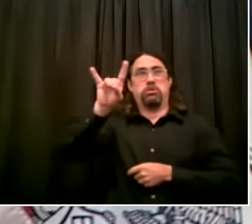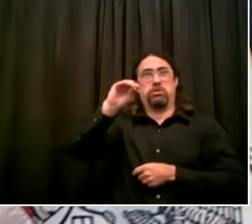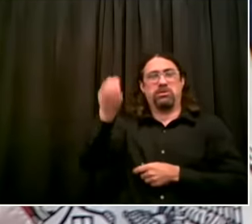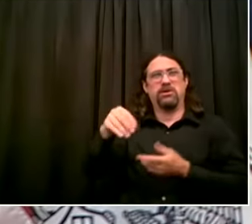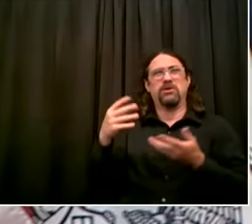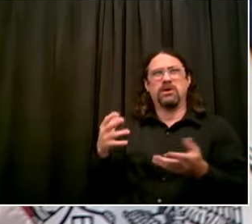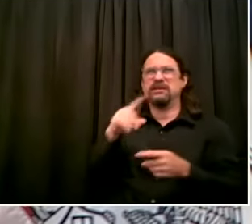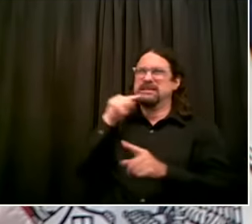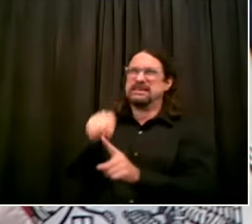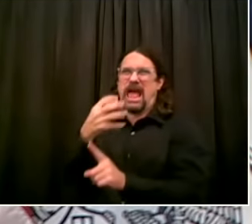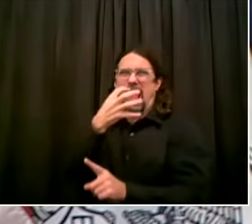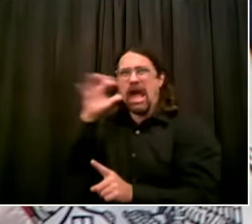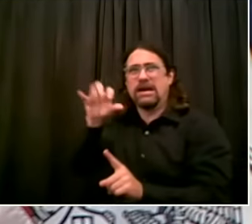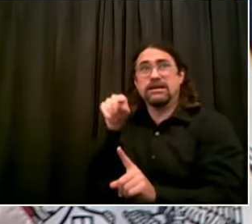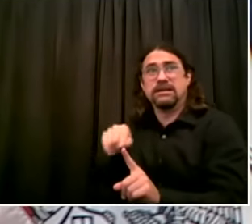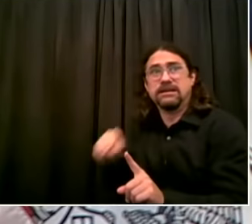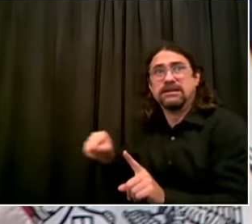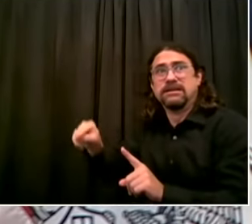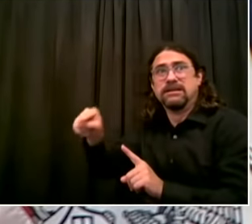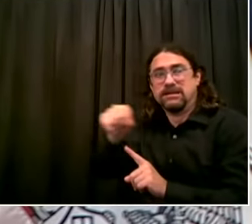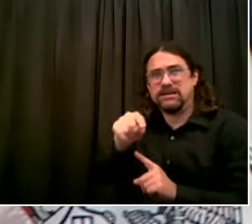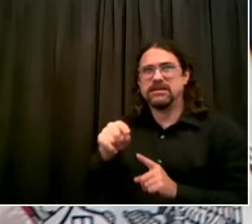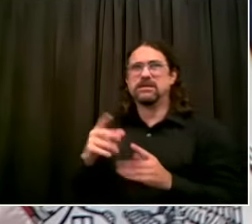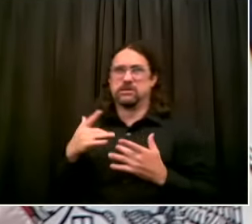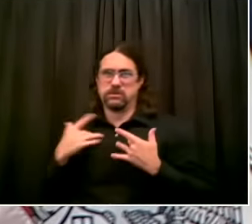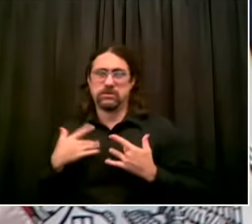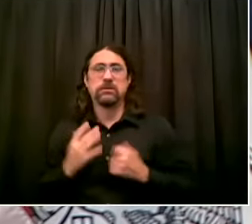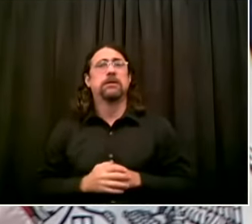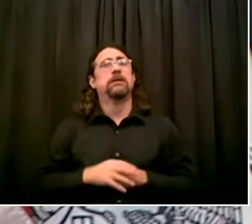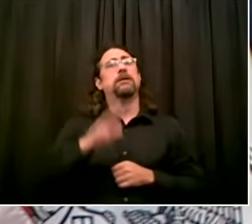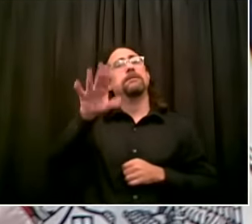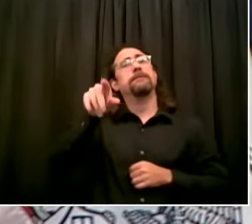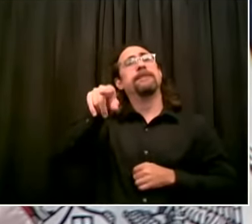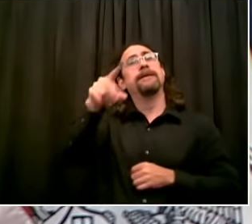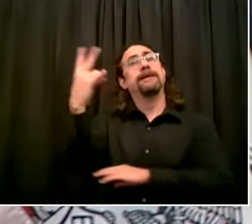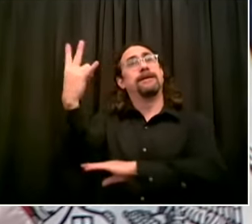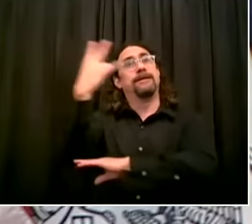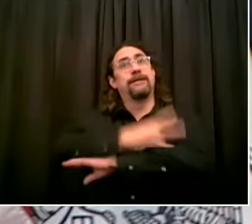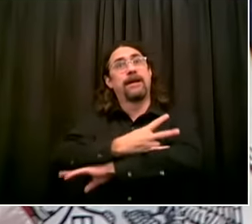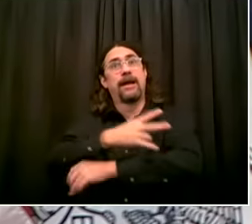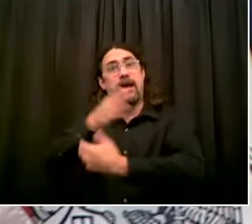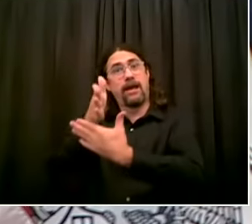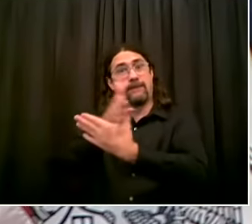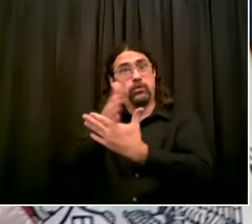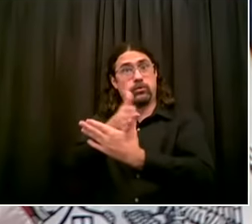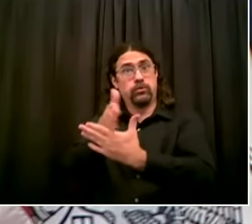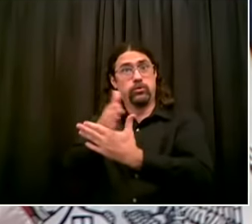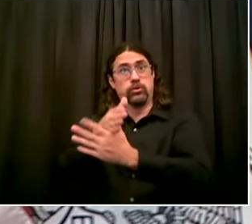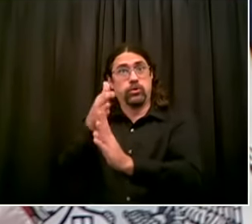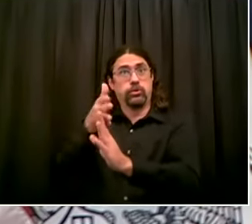CONTEXT BUT IN THE CONTEXT OF THE SEVEN DAY ROLLING AVERAGE. OBVIOUSLY THIS